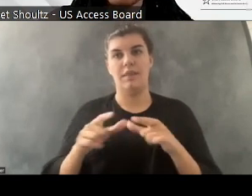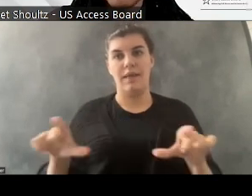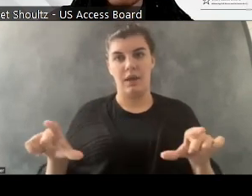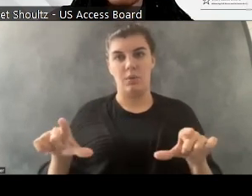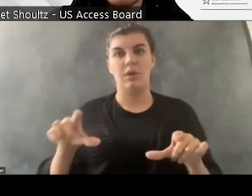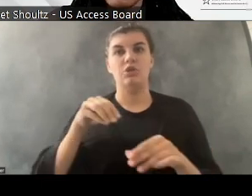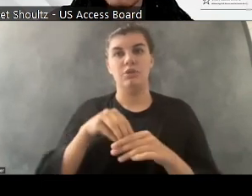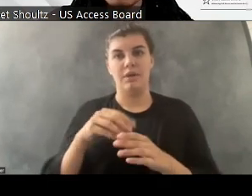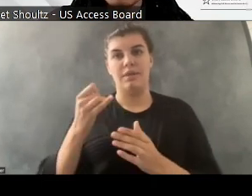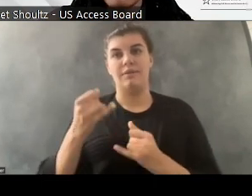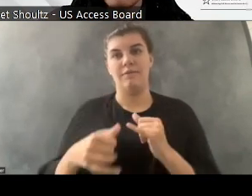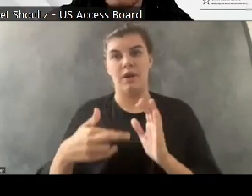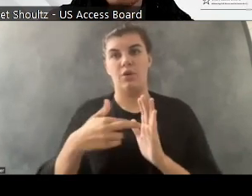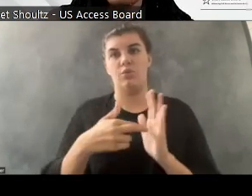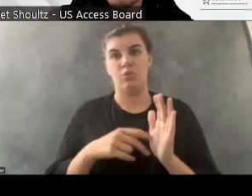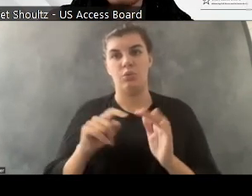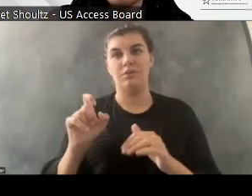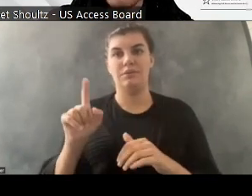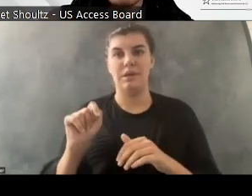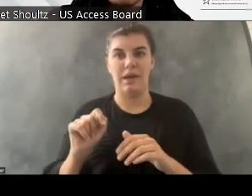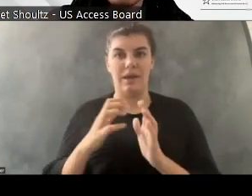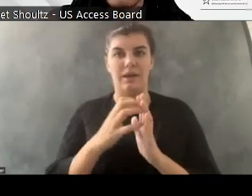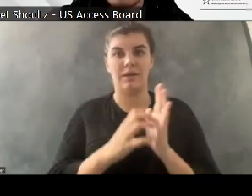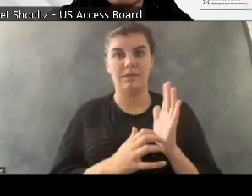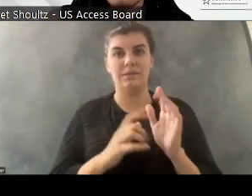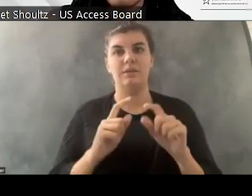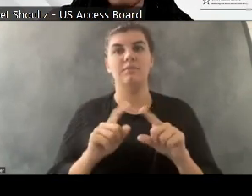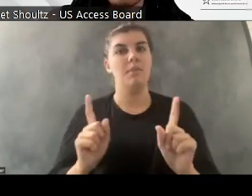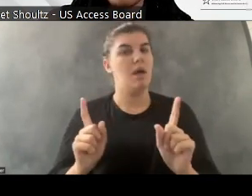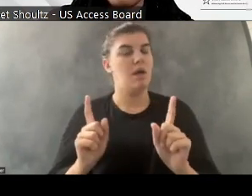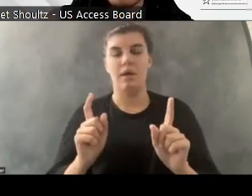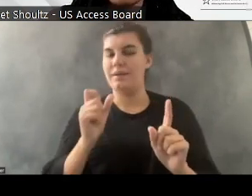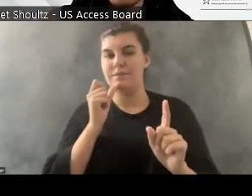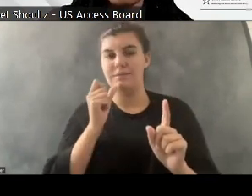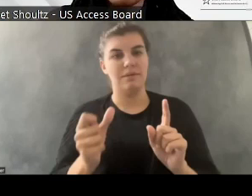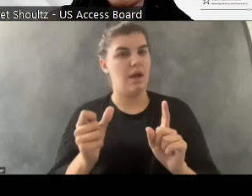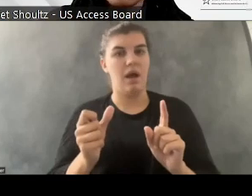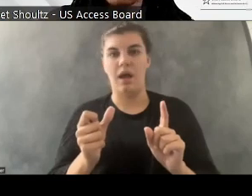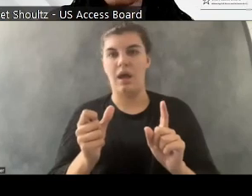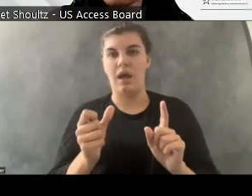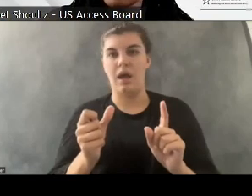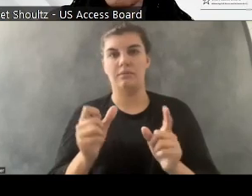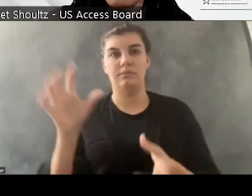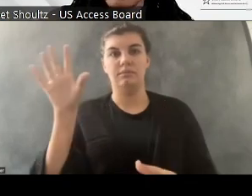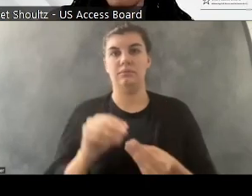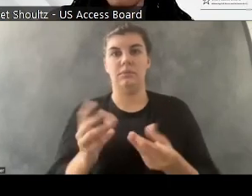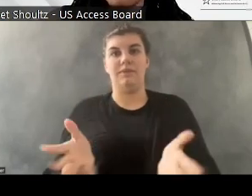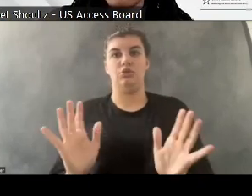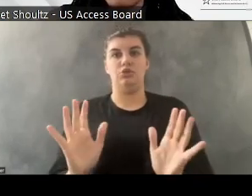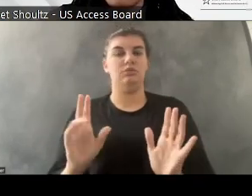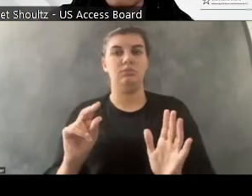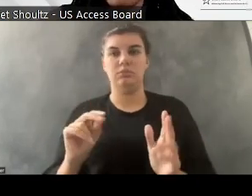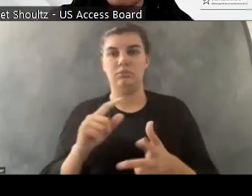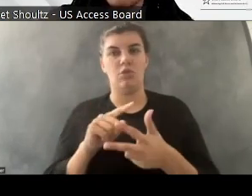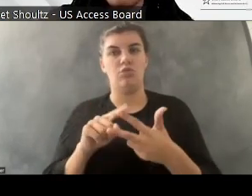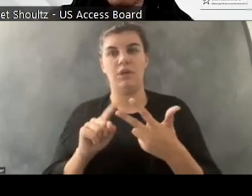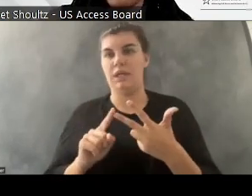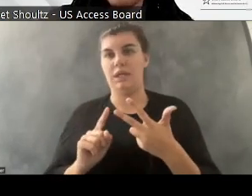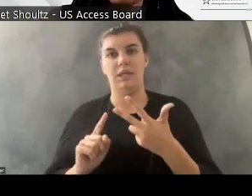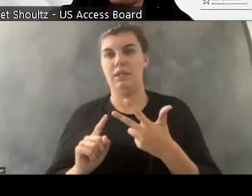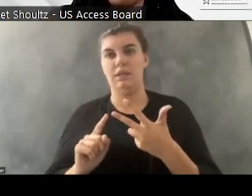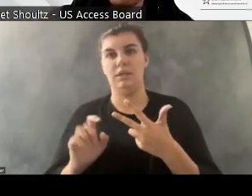their final text, but that is not an exhaustive list. It's just three examples. If I went through